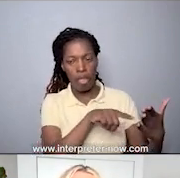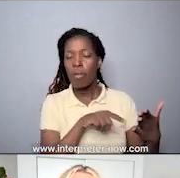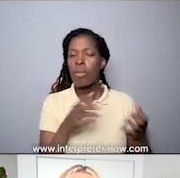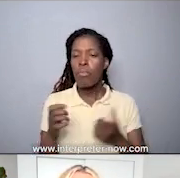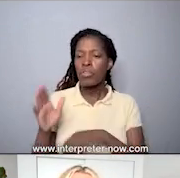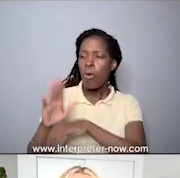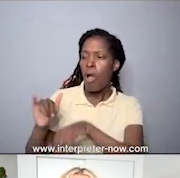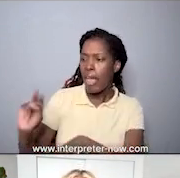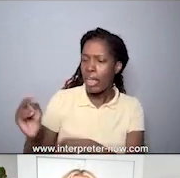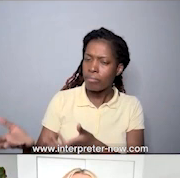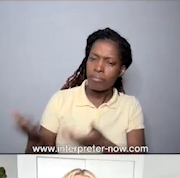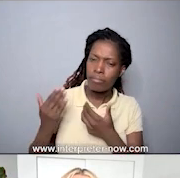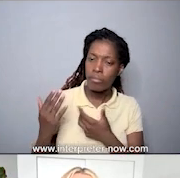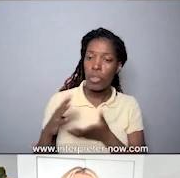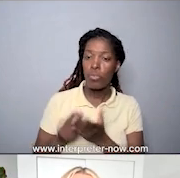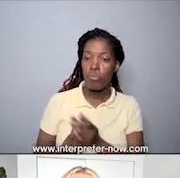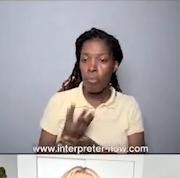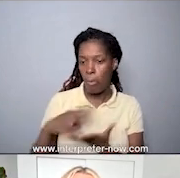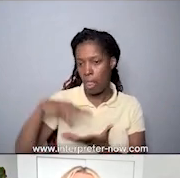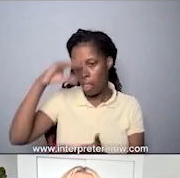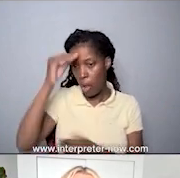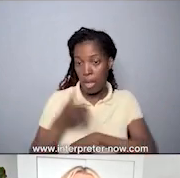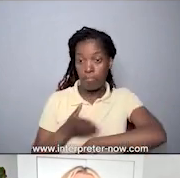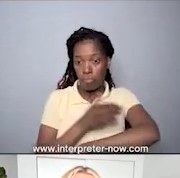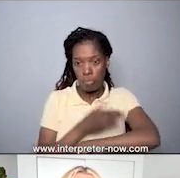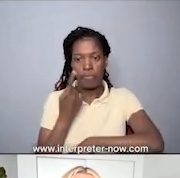to change, and really create a culture where we're doing that together.